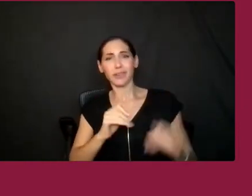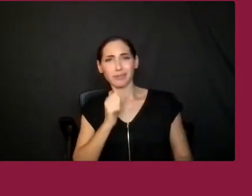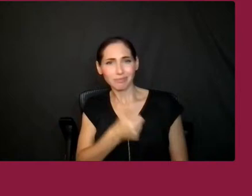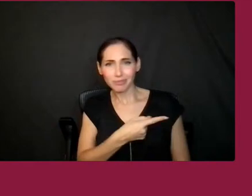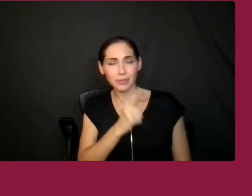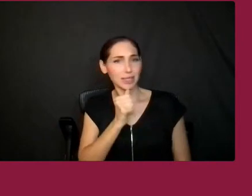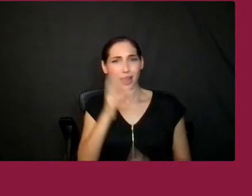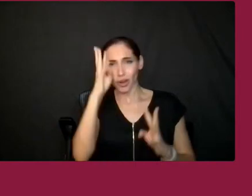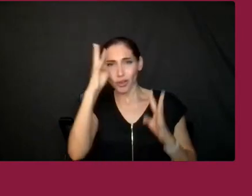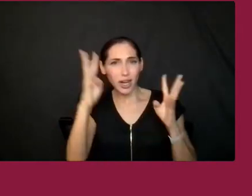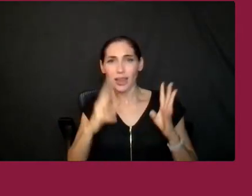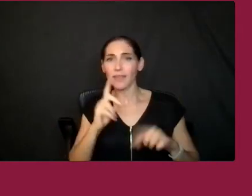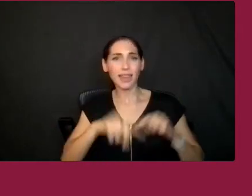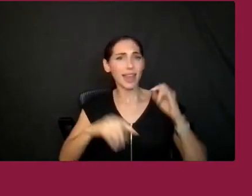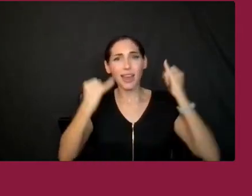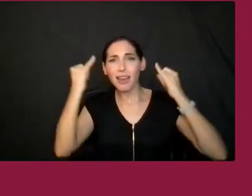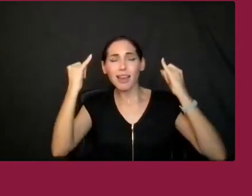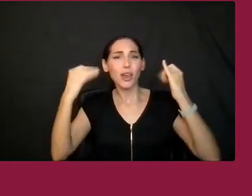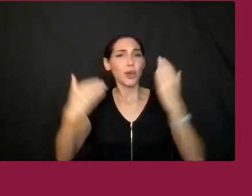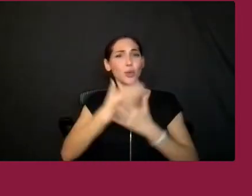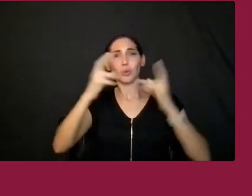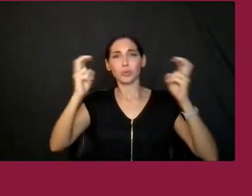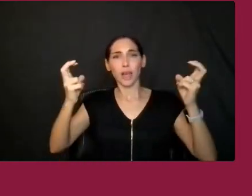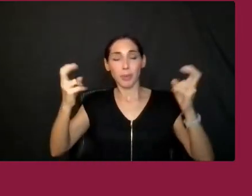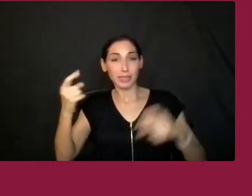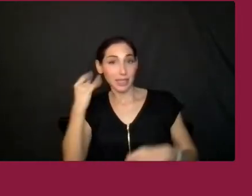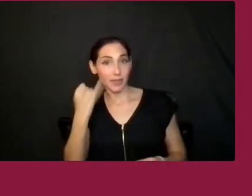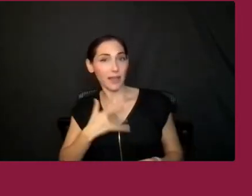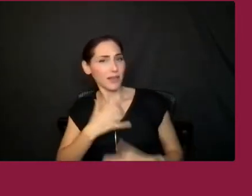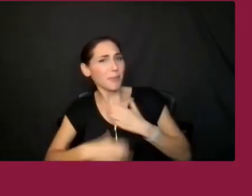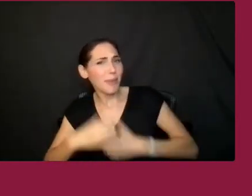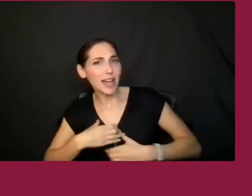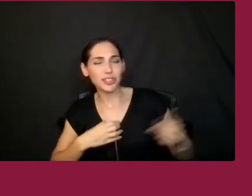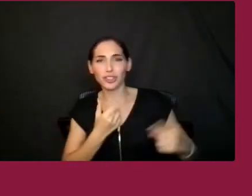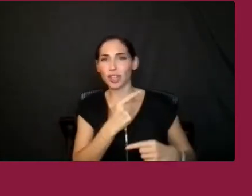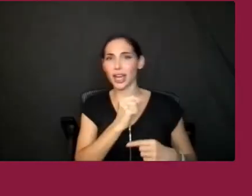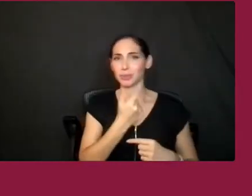comes to explaining topics that they feel passionate about, including themselves and their lives.